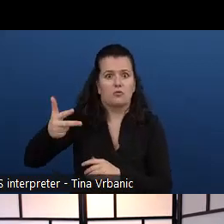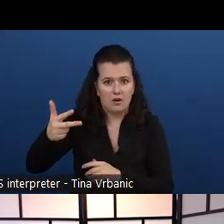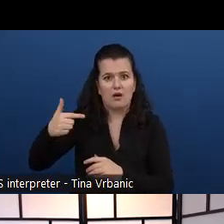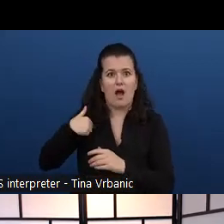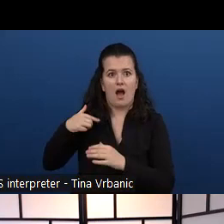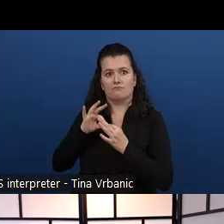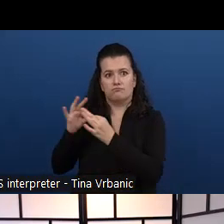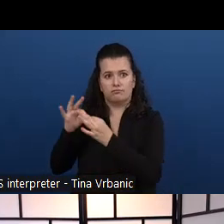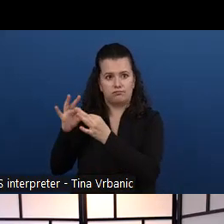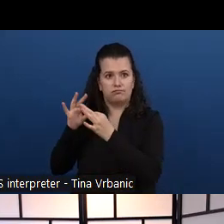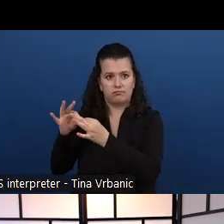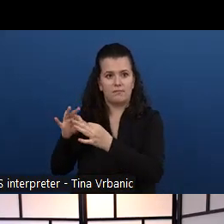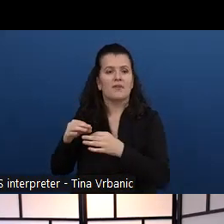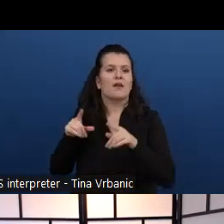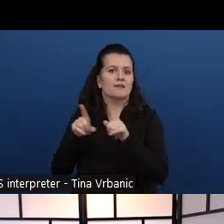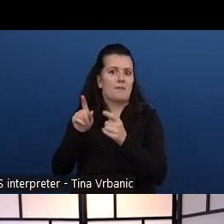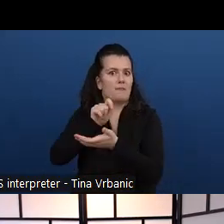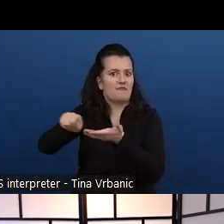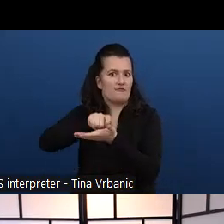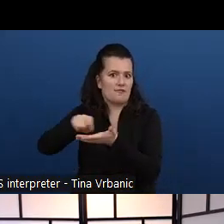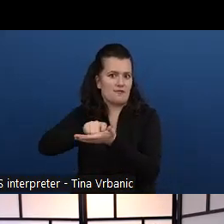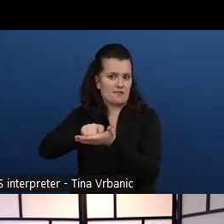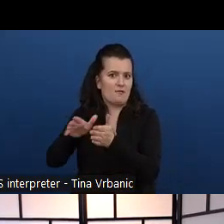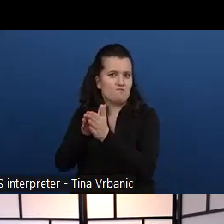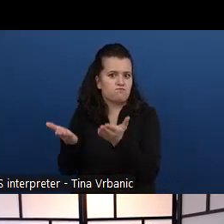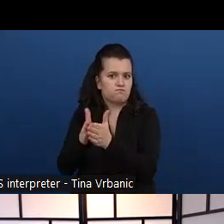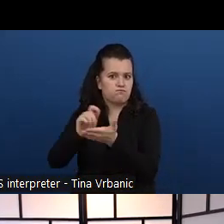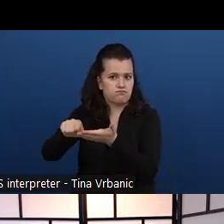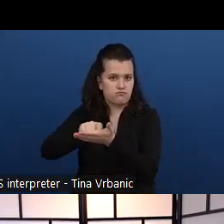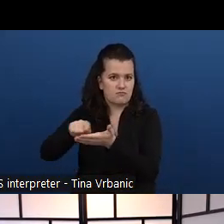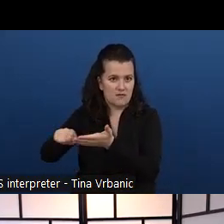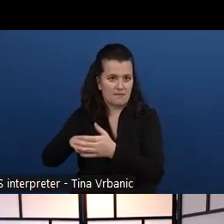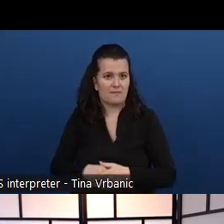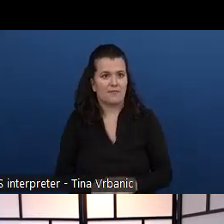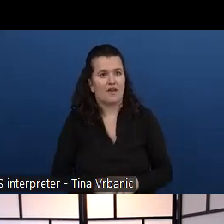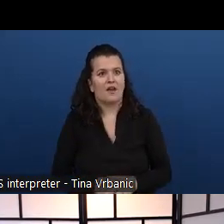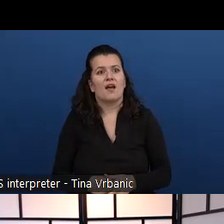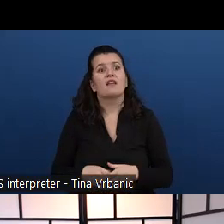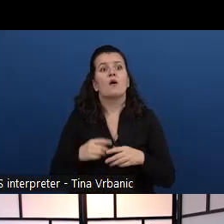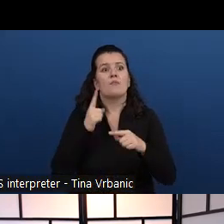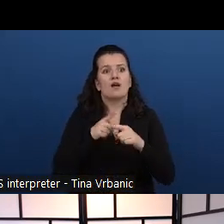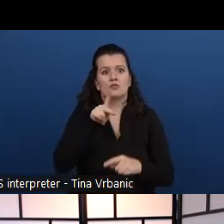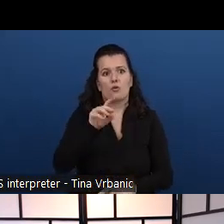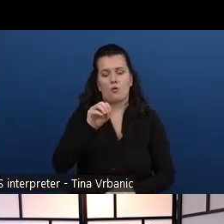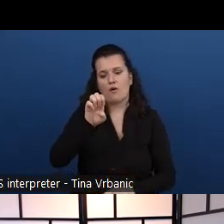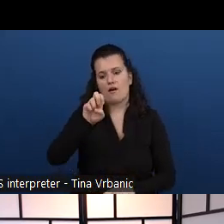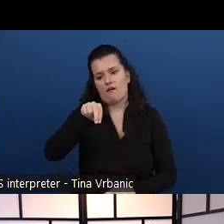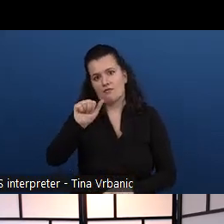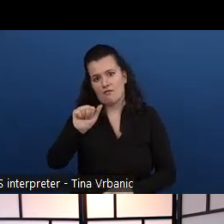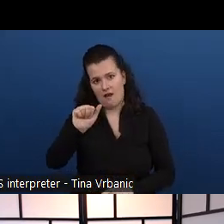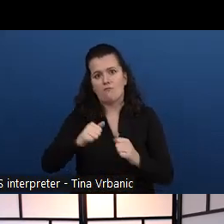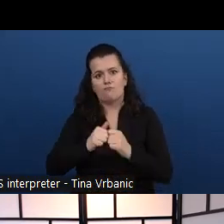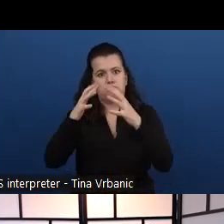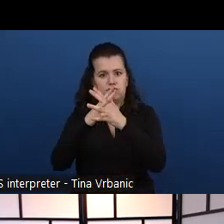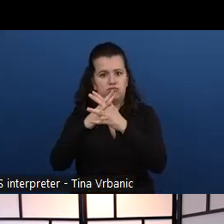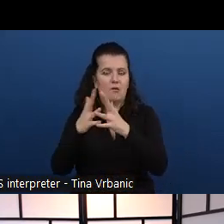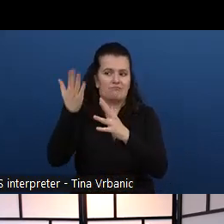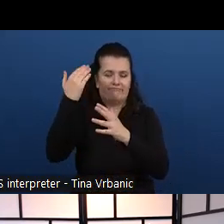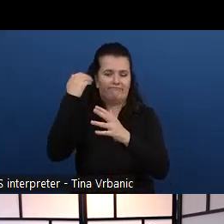I wrote another book and then founded Koena in 2016.